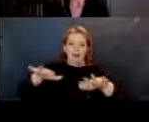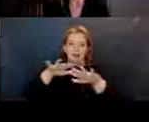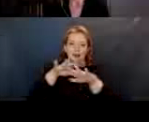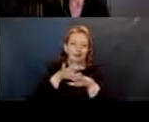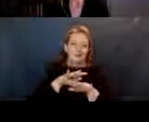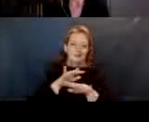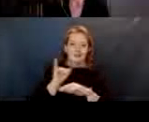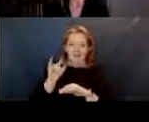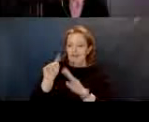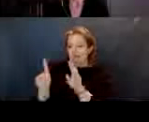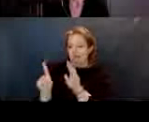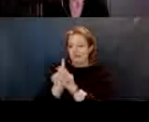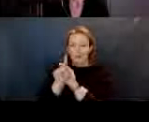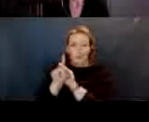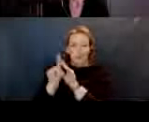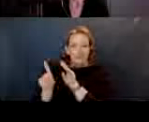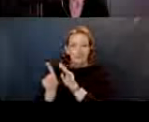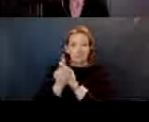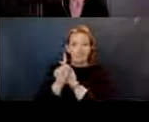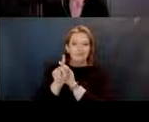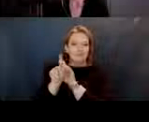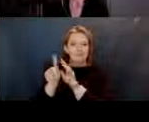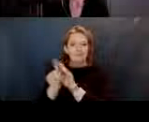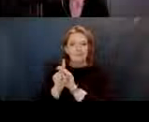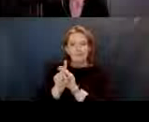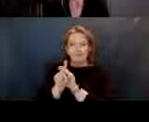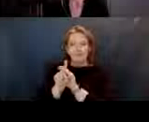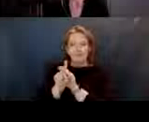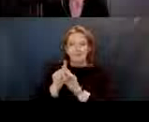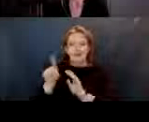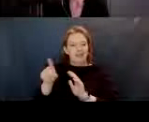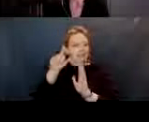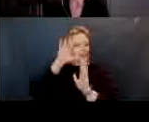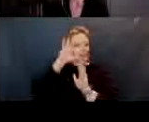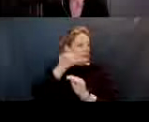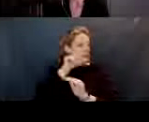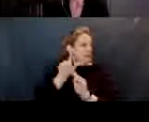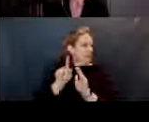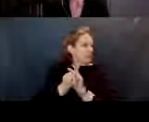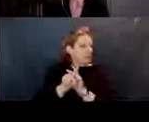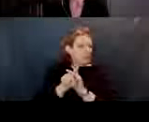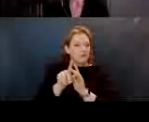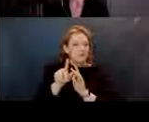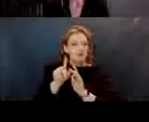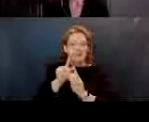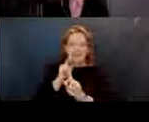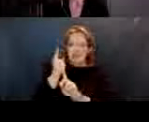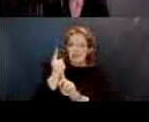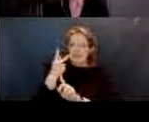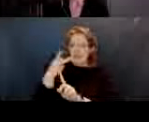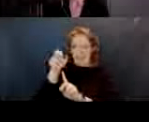places that it doesn't need to show up, it's hard to kill, it's persistent, it's easy to